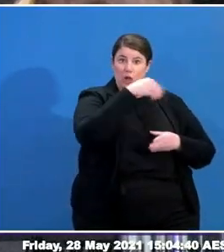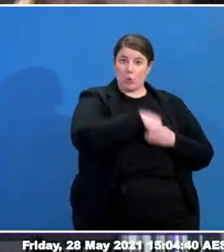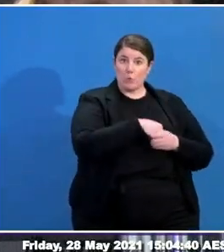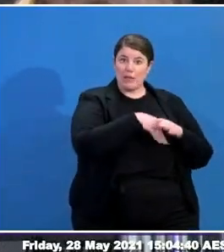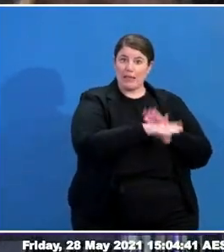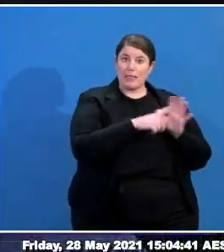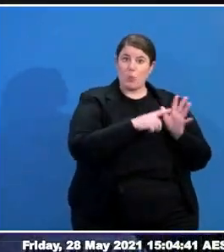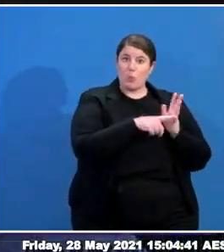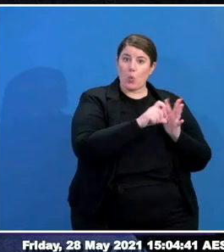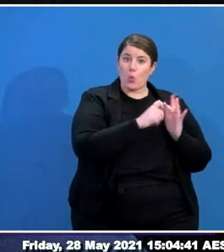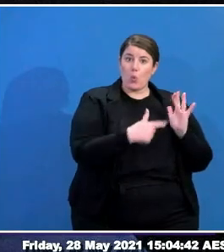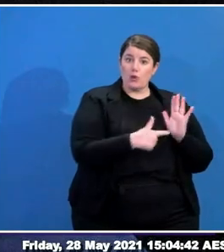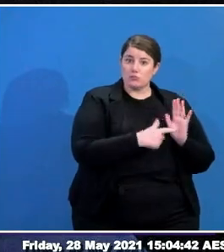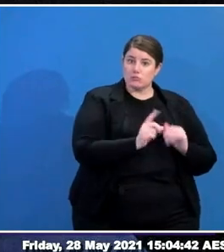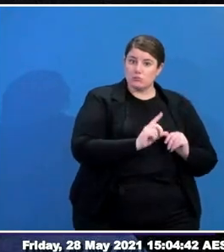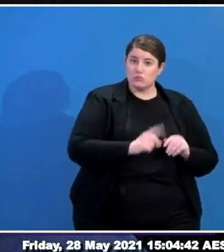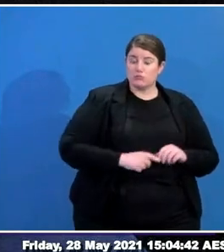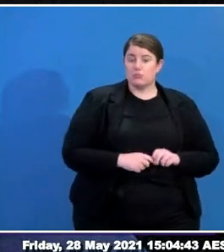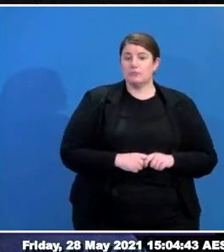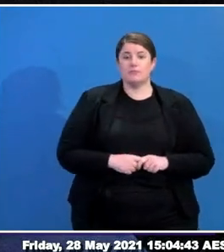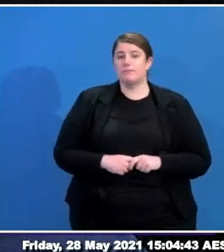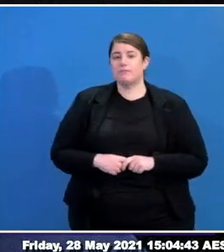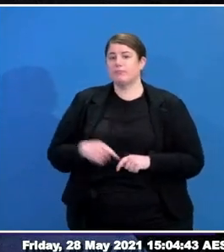The audit guidelines set out the sampling that auditors do.